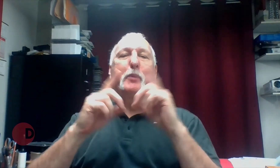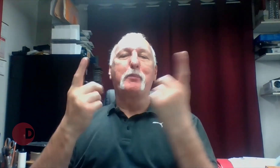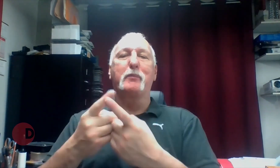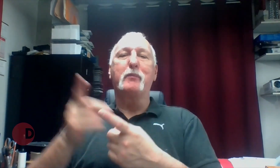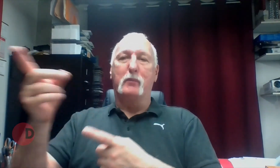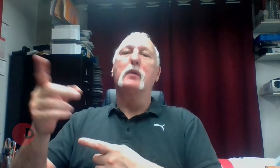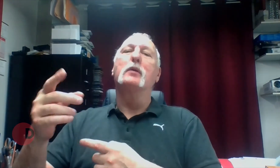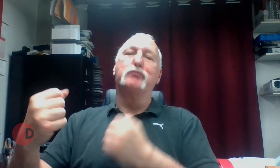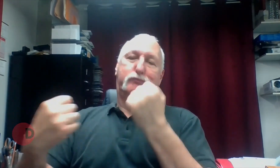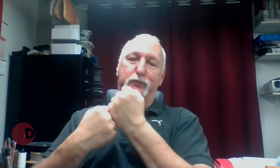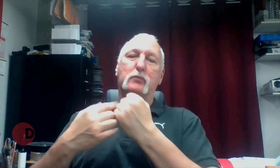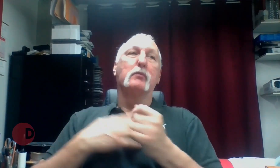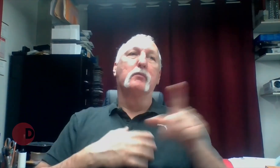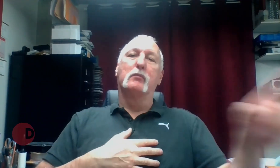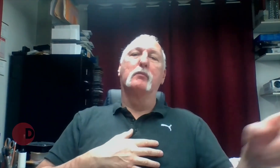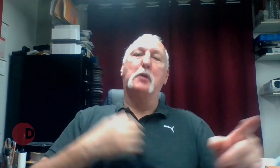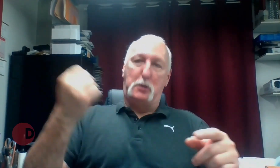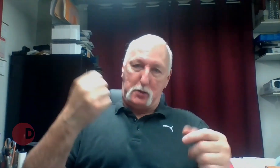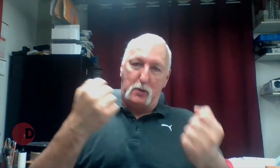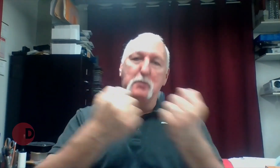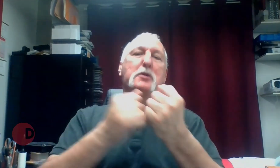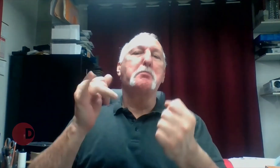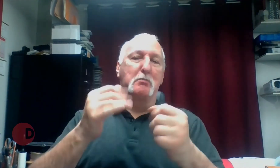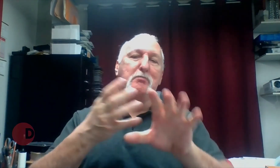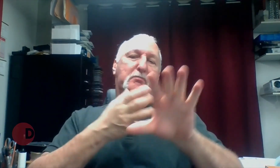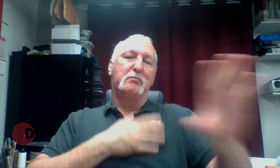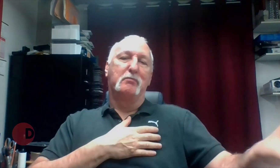funds our programs on its own.